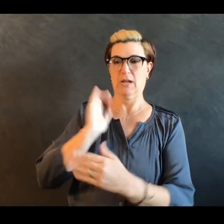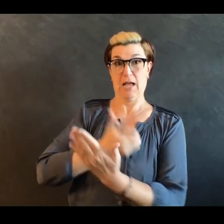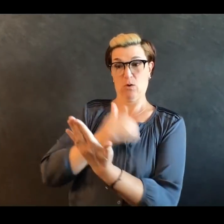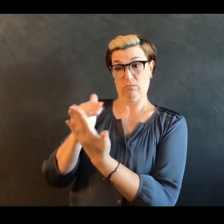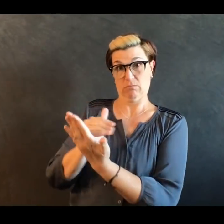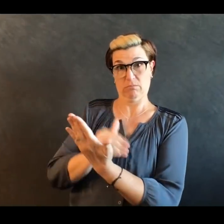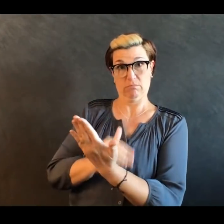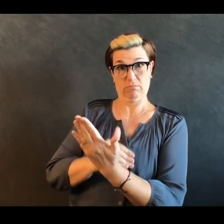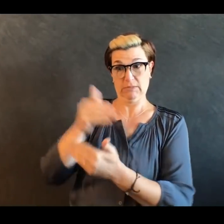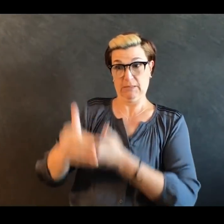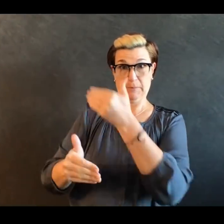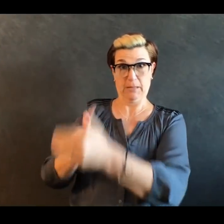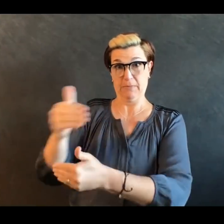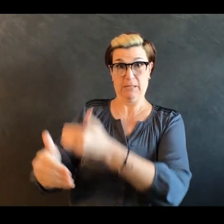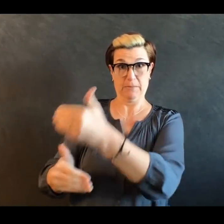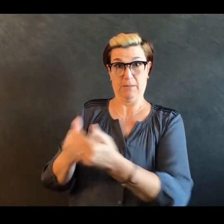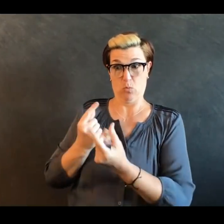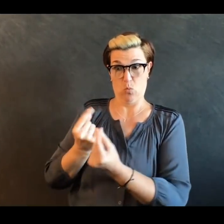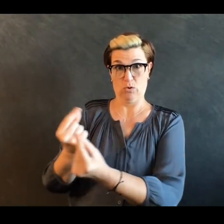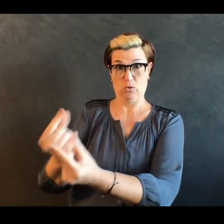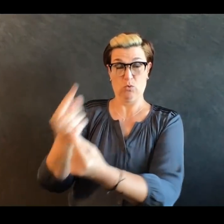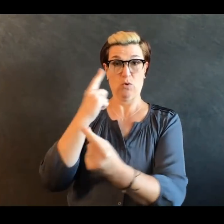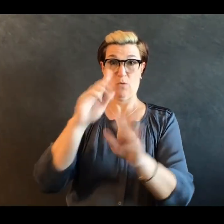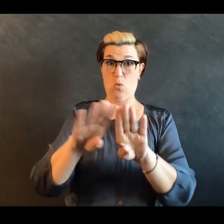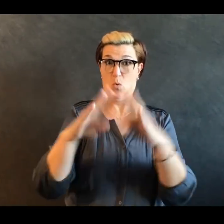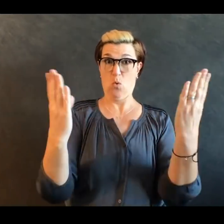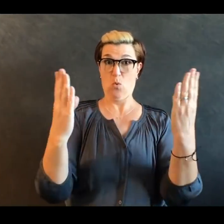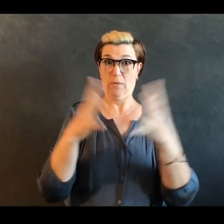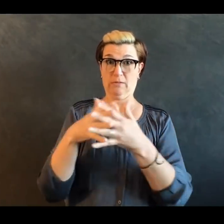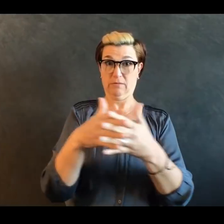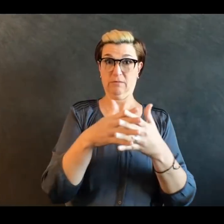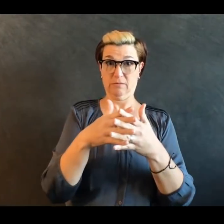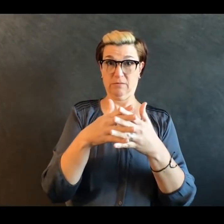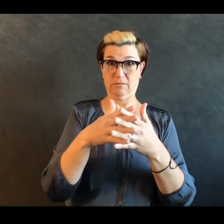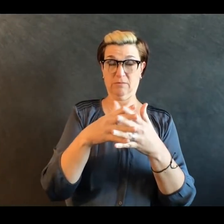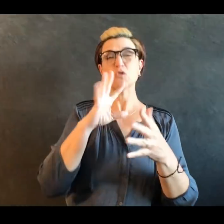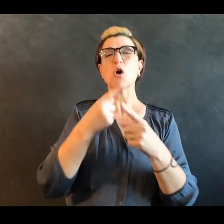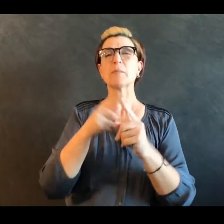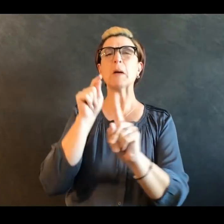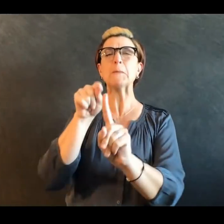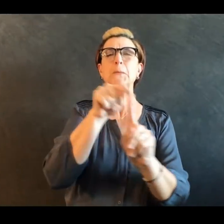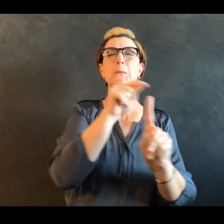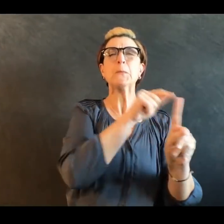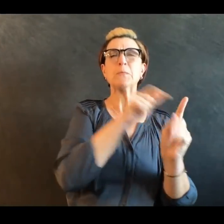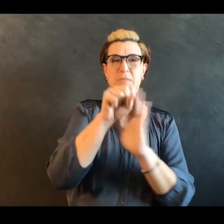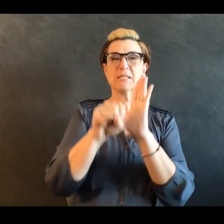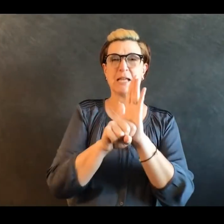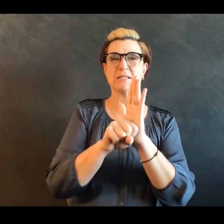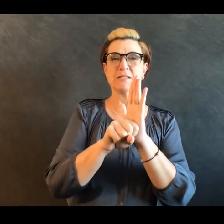and we'll be talking about various states and it's very exciting it's been